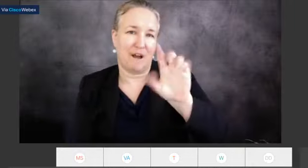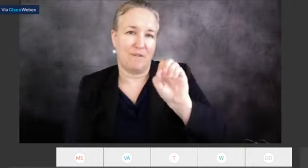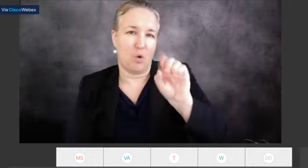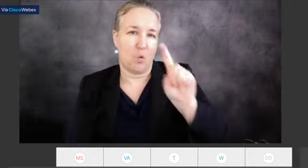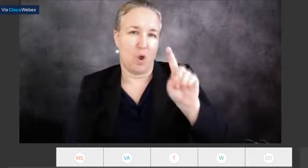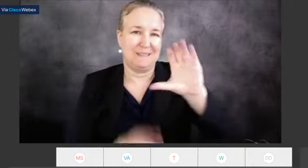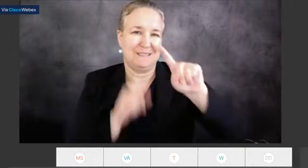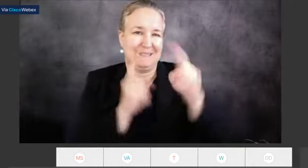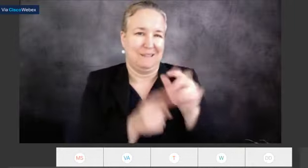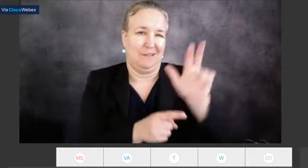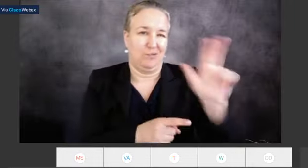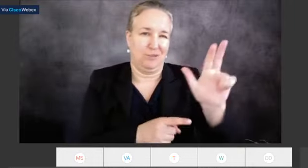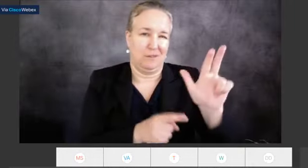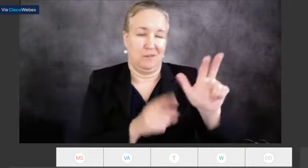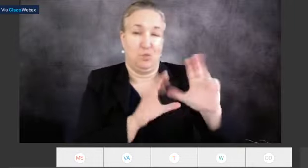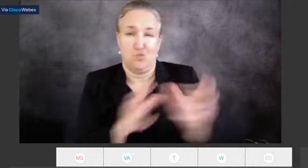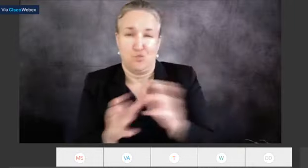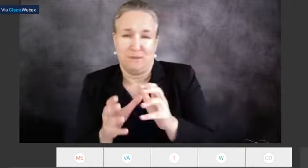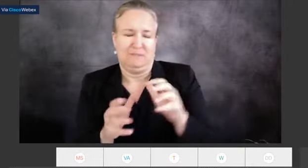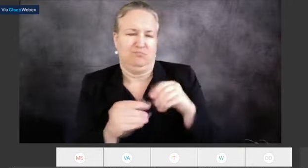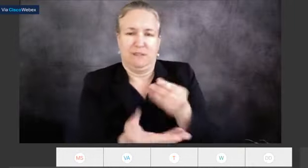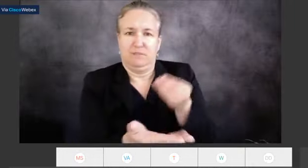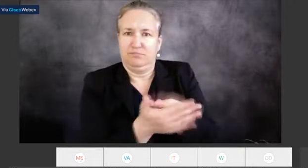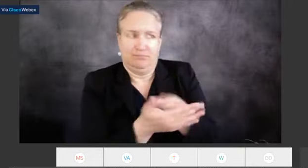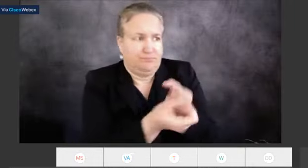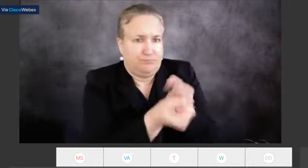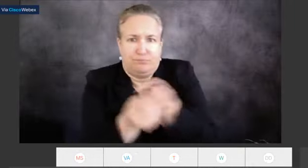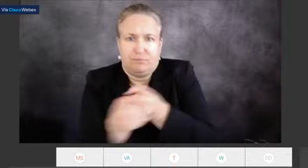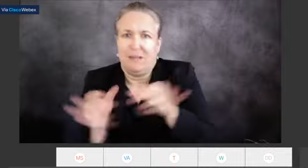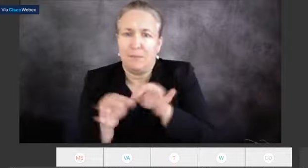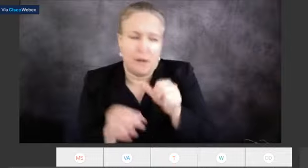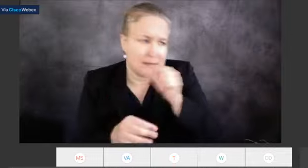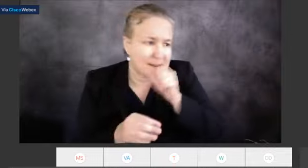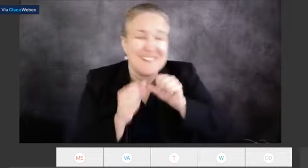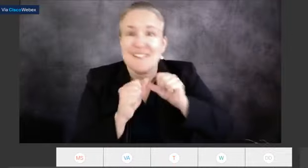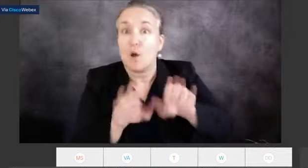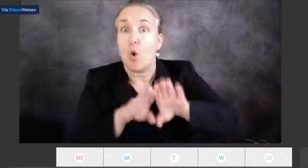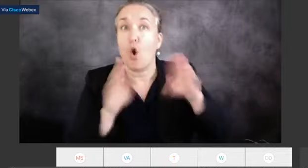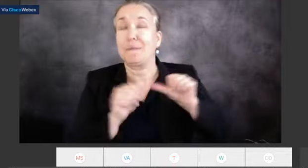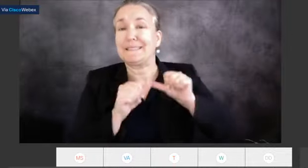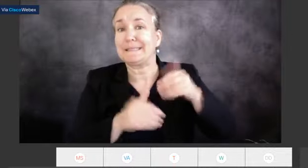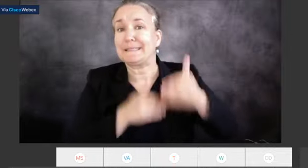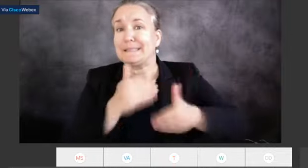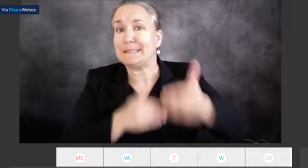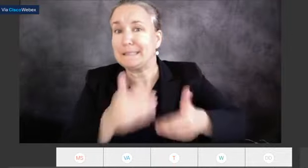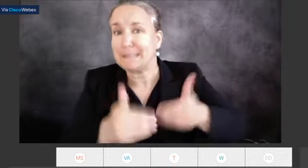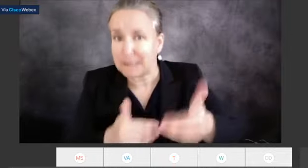financial support so they can remain resilient and open as employers and stakeholders in our community